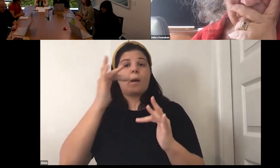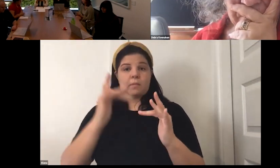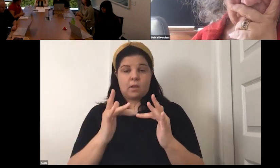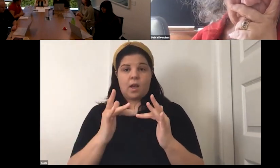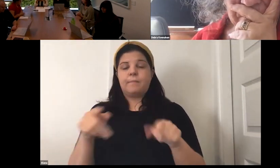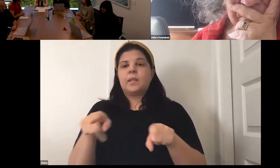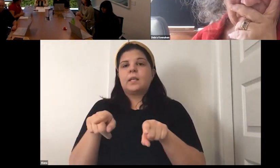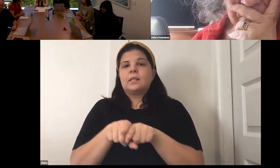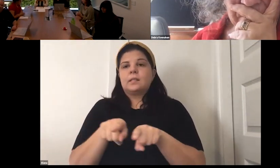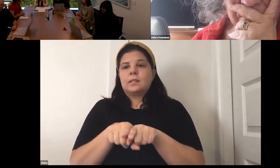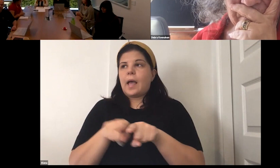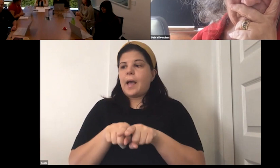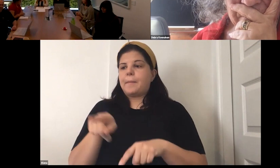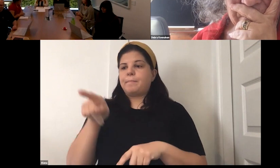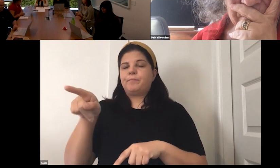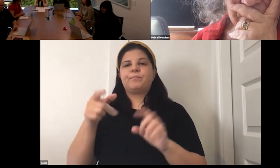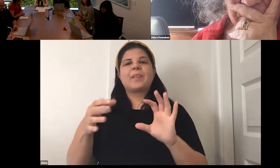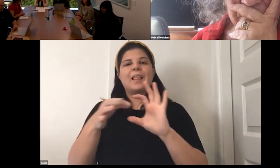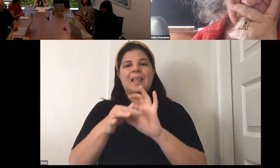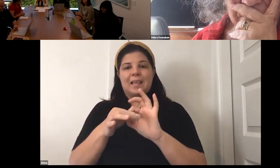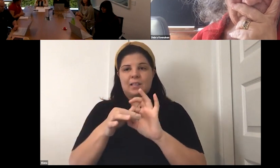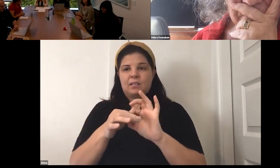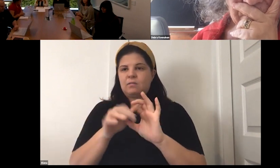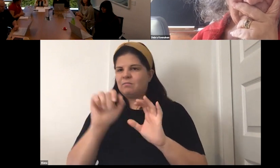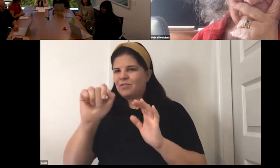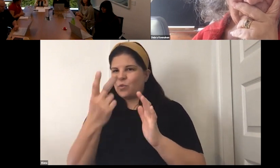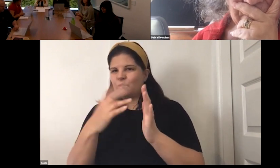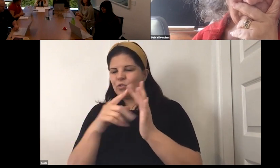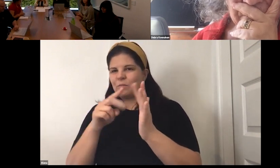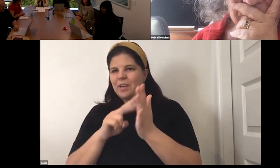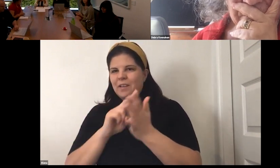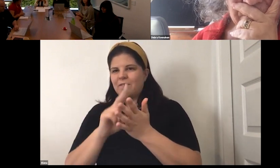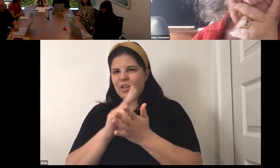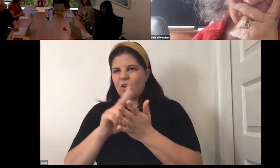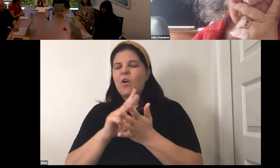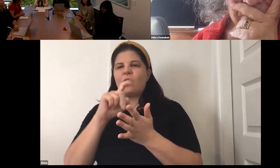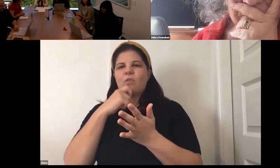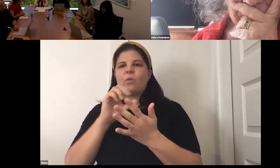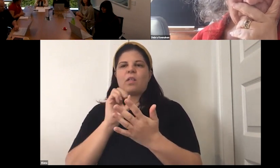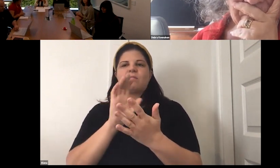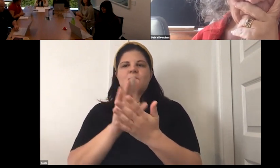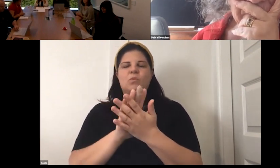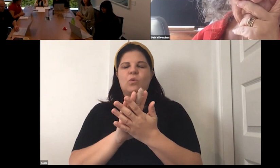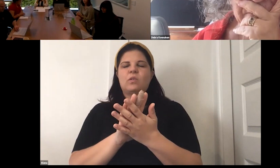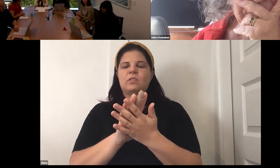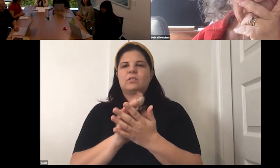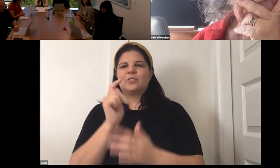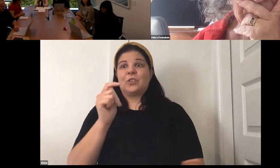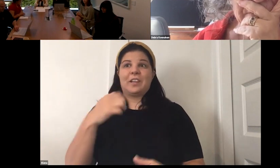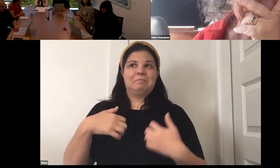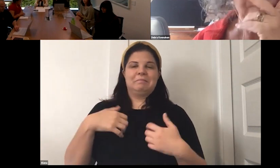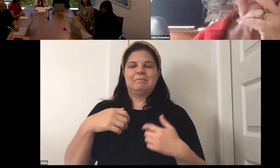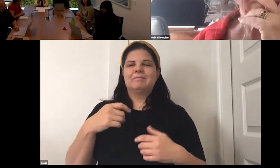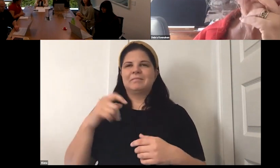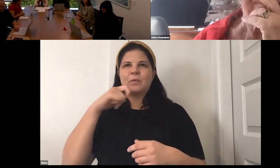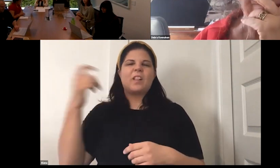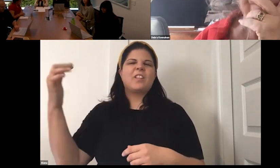as will the link to the two minute video from Deb which we’re also having audio described.